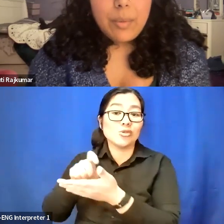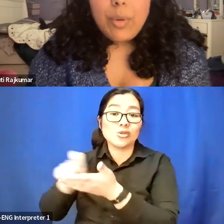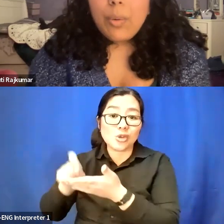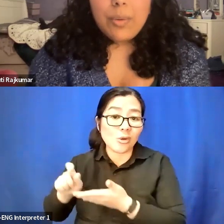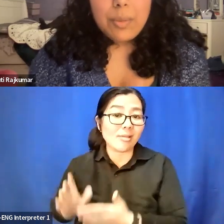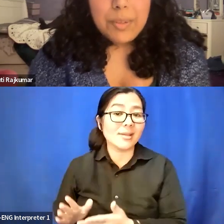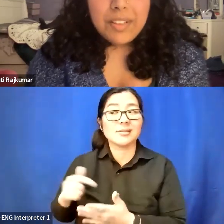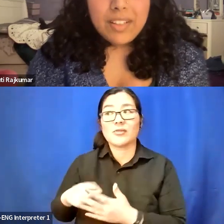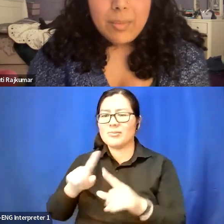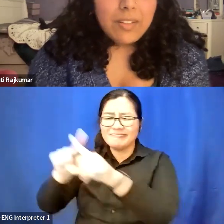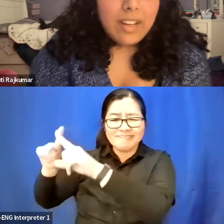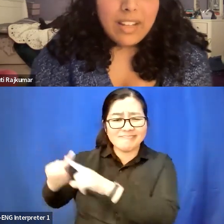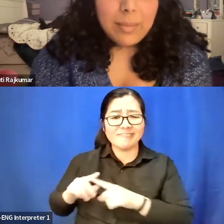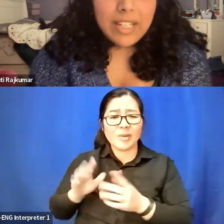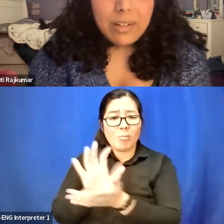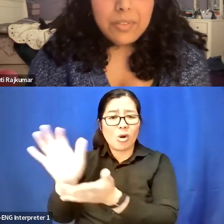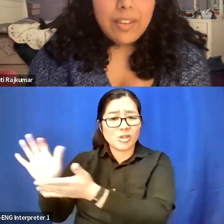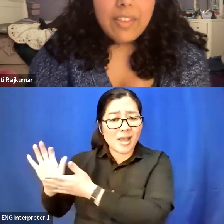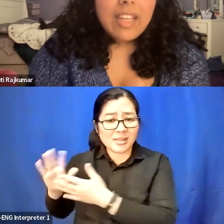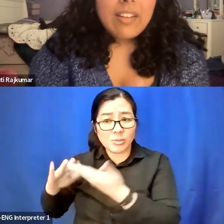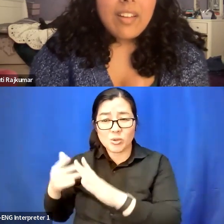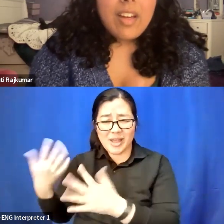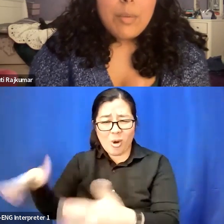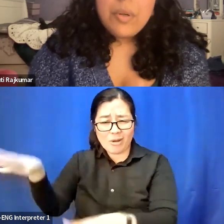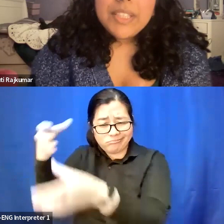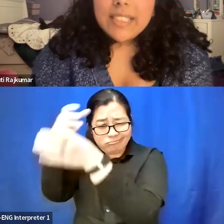who know those communities better than anybody else so that they can approach